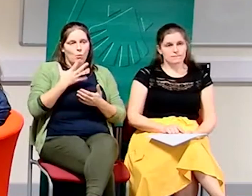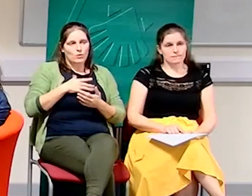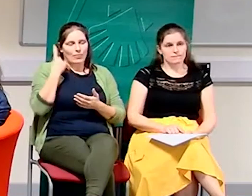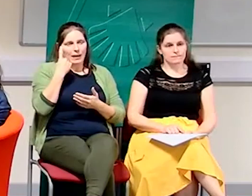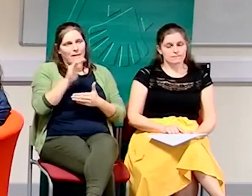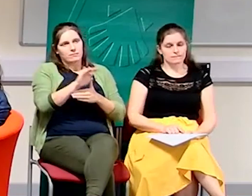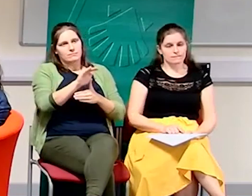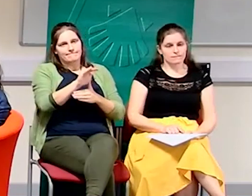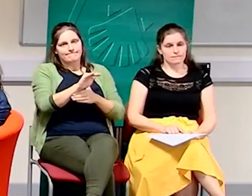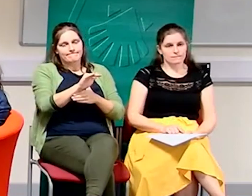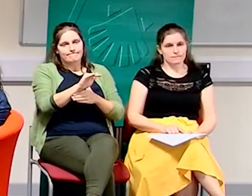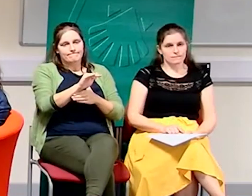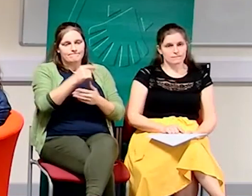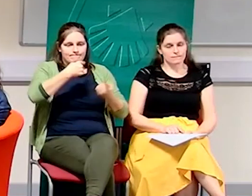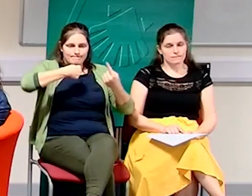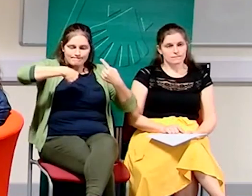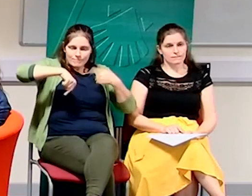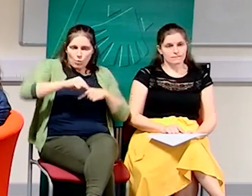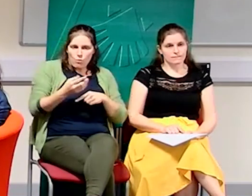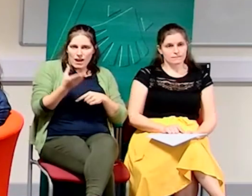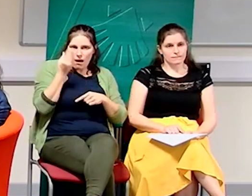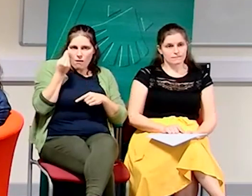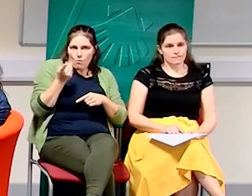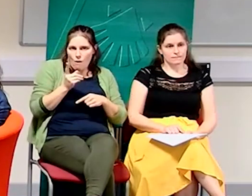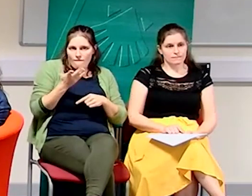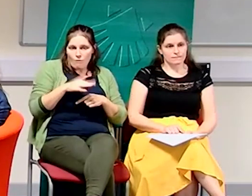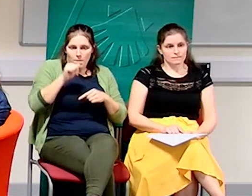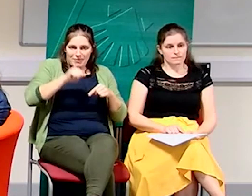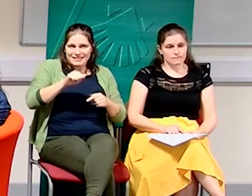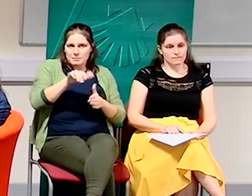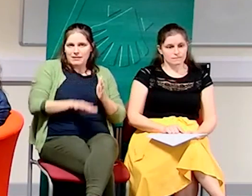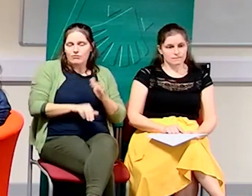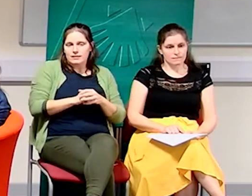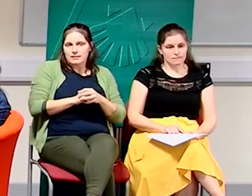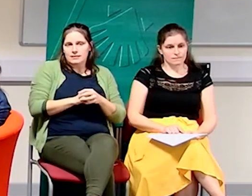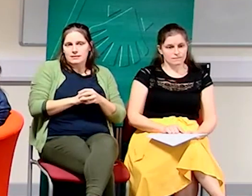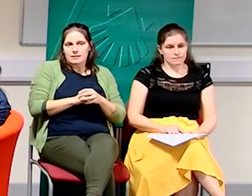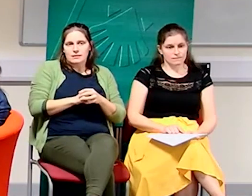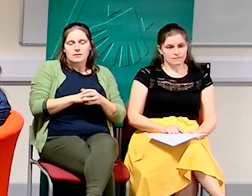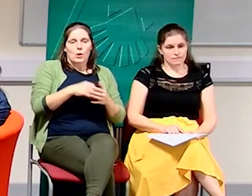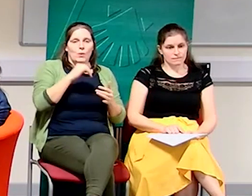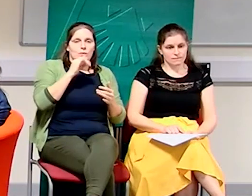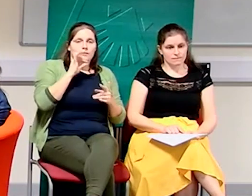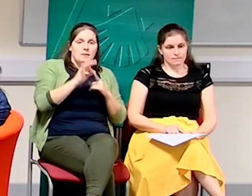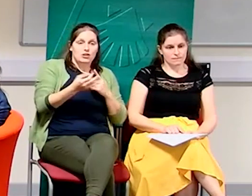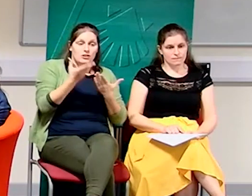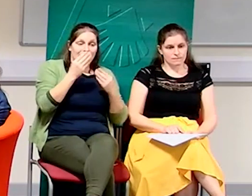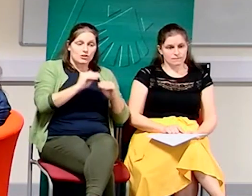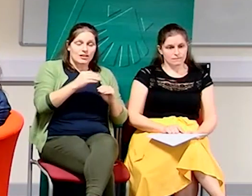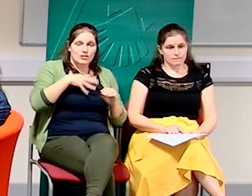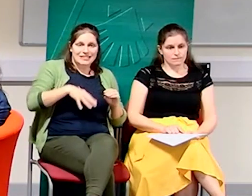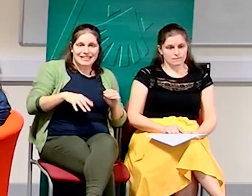what can we learn how can we better support those with special educational needs and disabilities